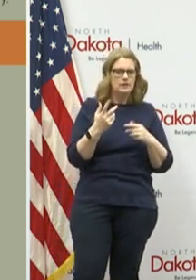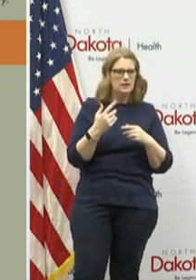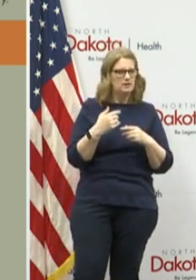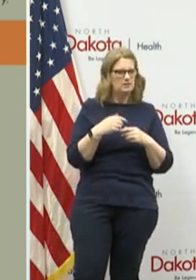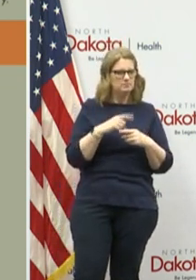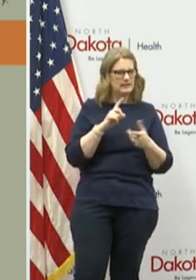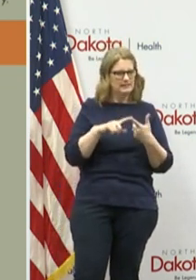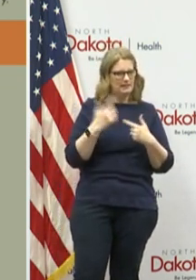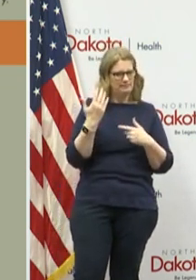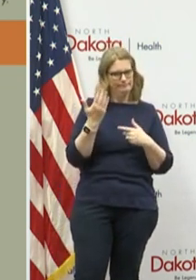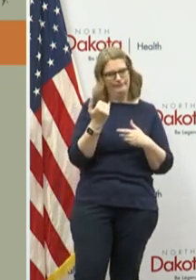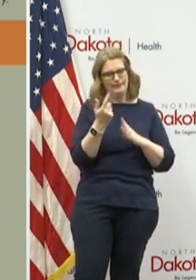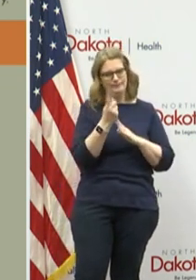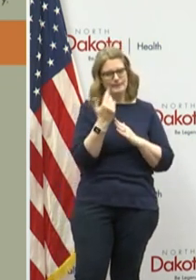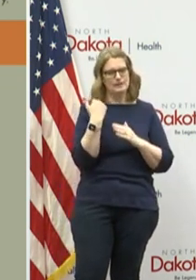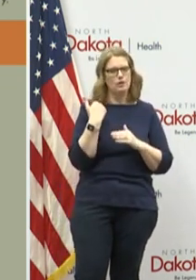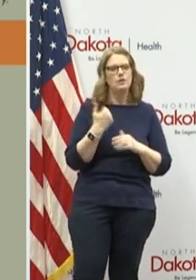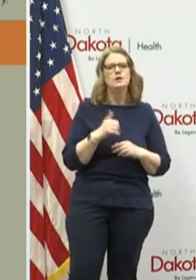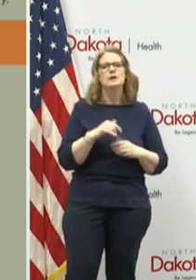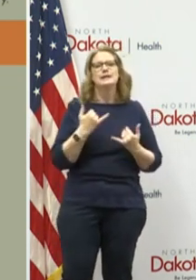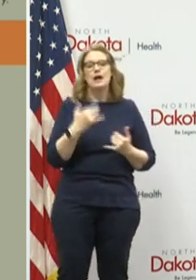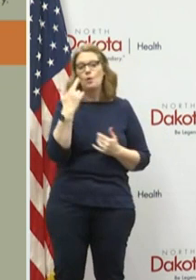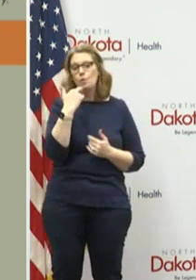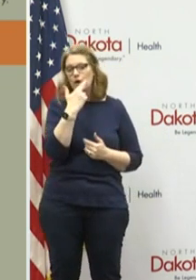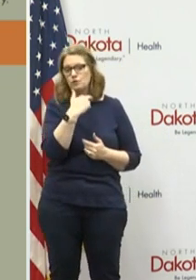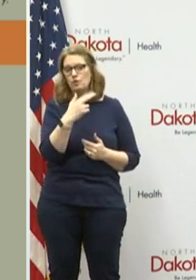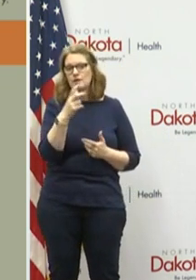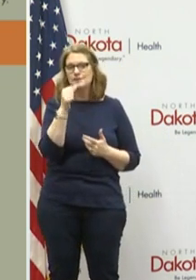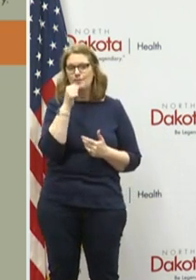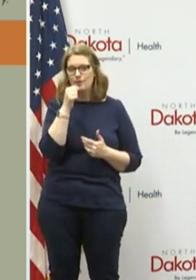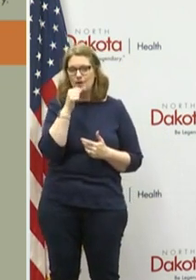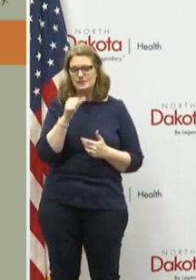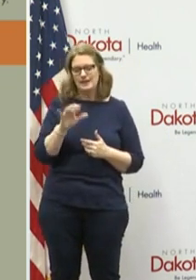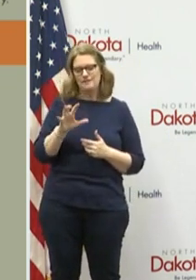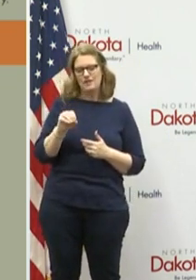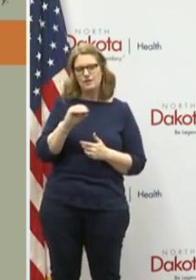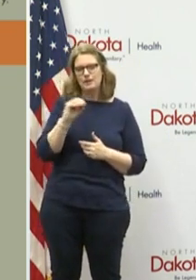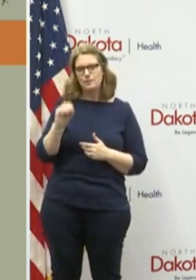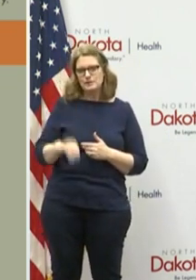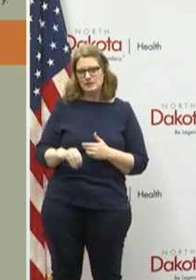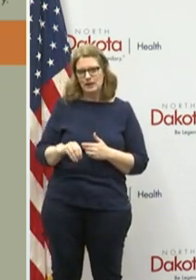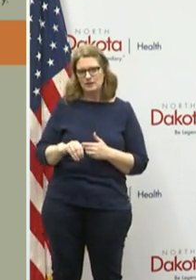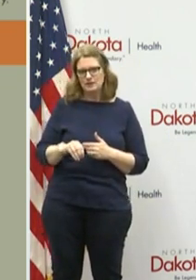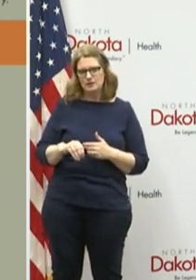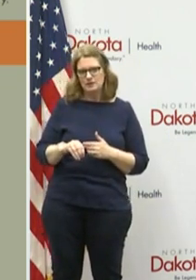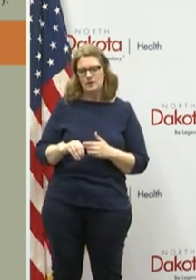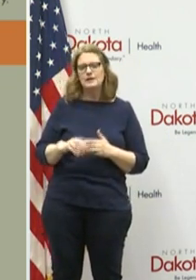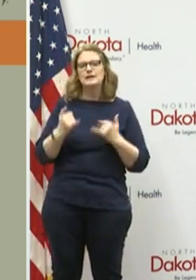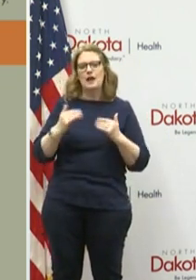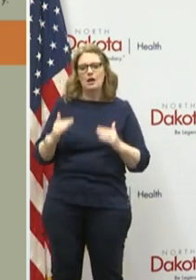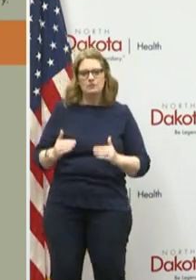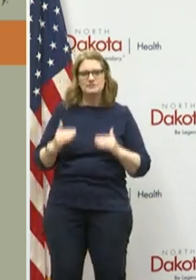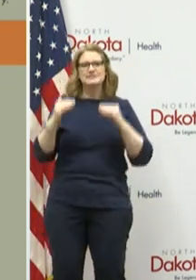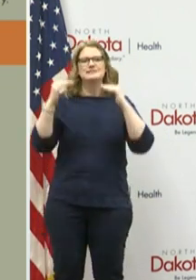HAVE BEEN ASKING A LOT ABOUT IS YELLOW, WE WERE AT THE YELLOW RISK LEVEL WHERE WE WERE UNTIL